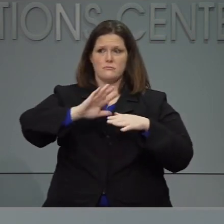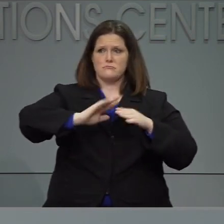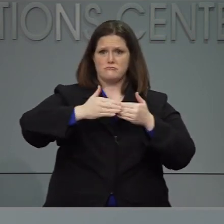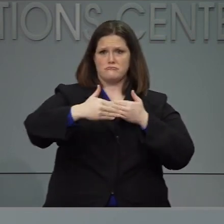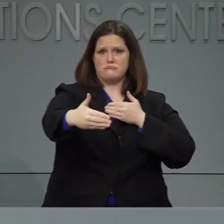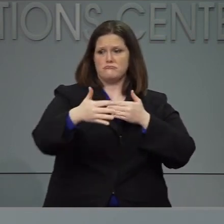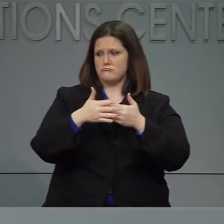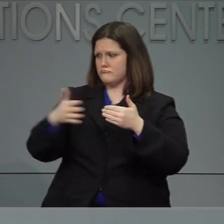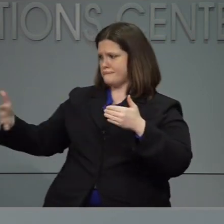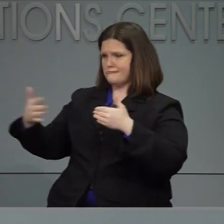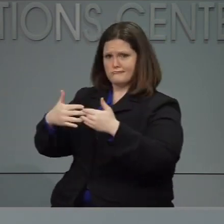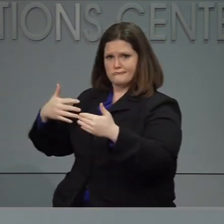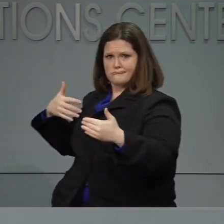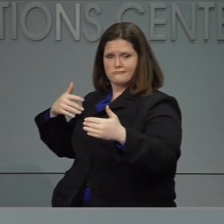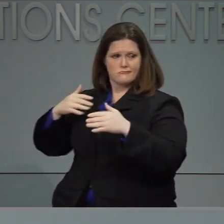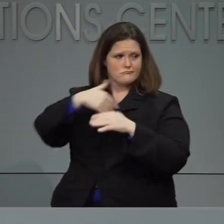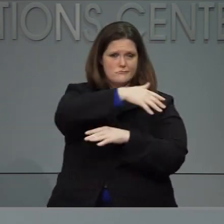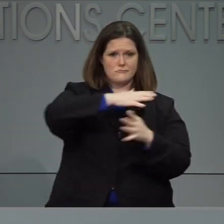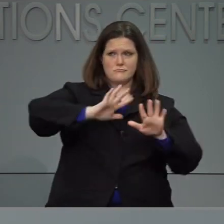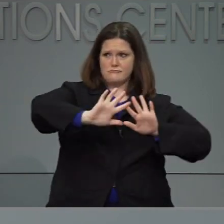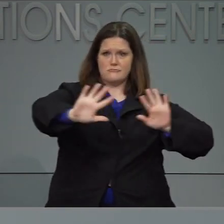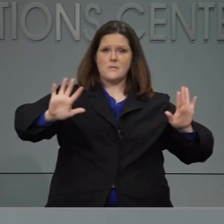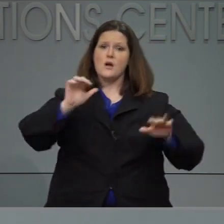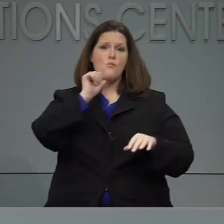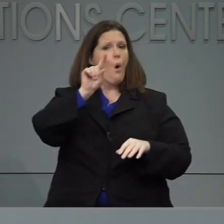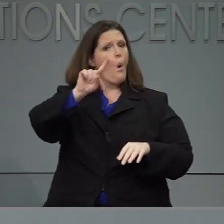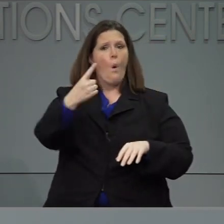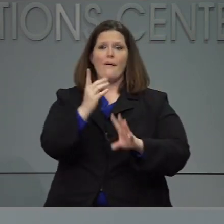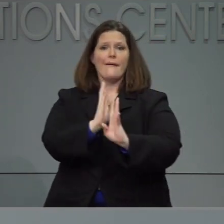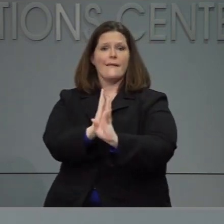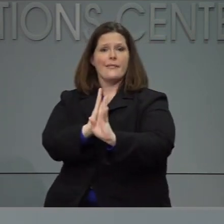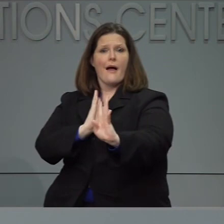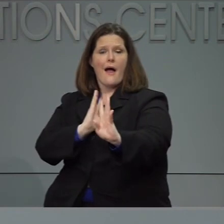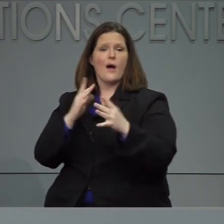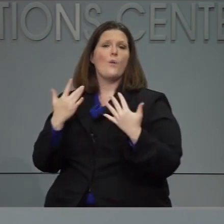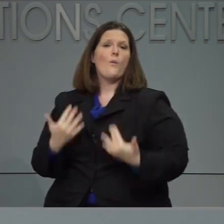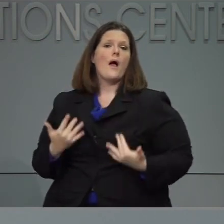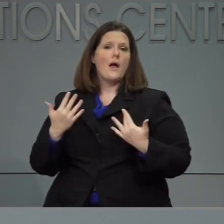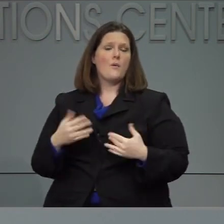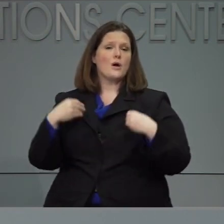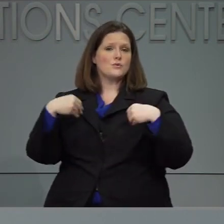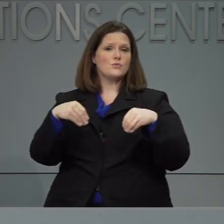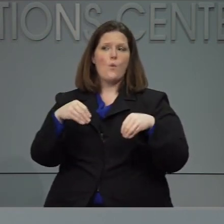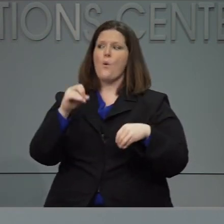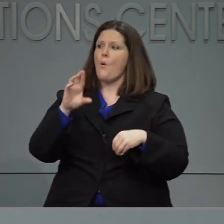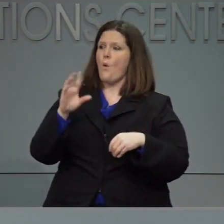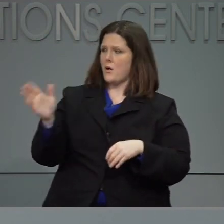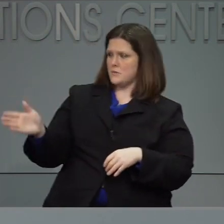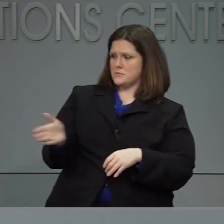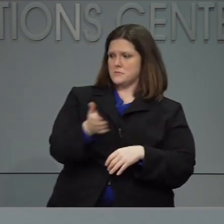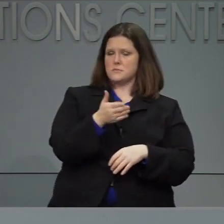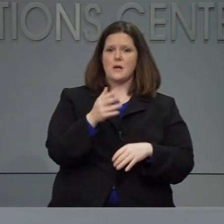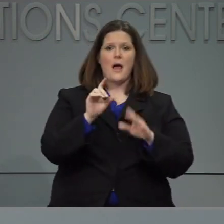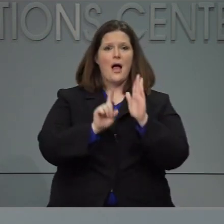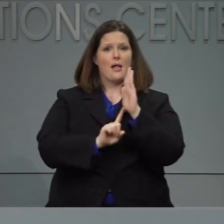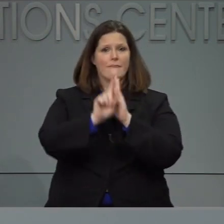DOESN'T MEAN JUST PACING YOURSELF OUT WHILE YOU'RE WAITING ON LINE AT THE STORE OR LETTING SOMEONE ELSE GOING WAITING FOR THE NEXT ELEVATOR.